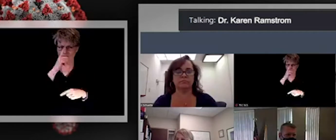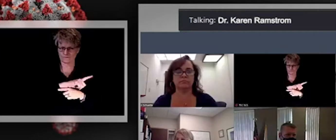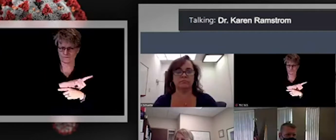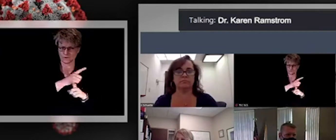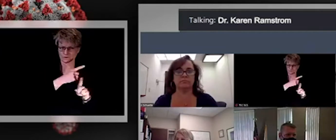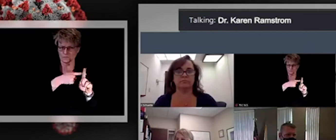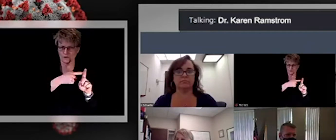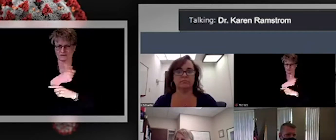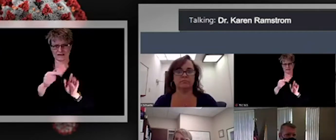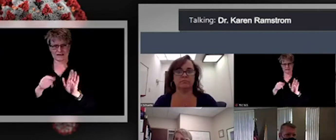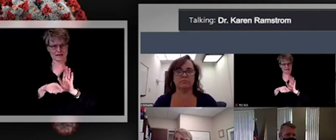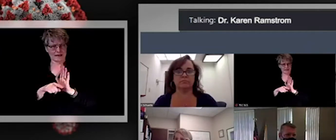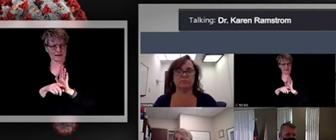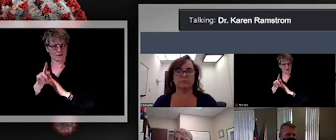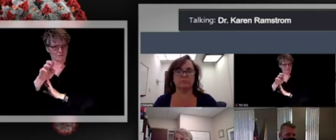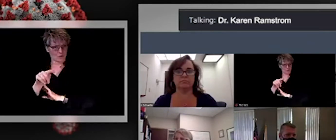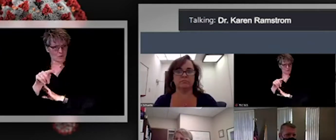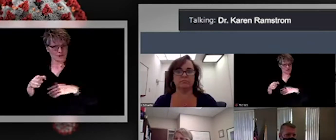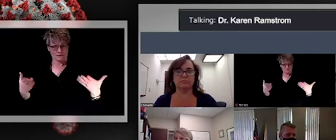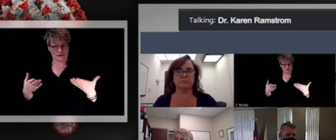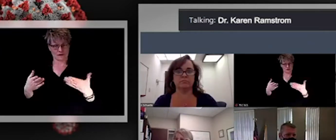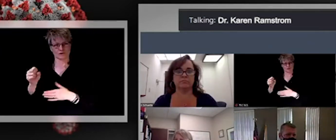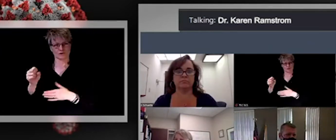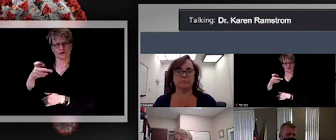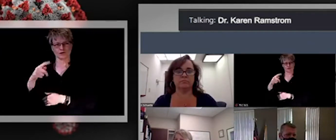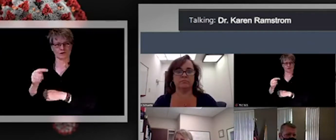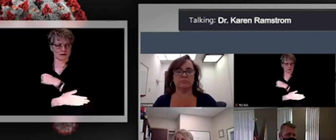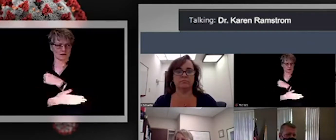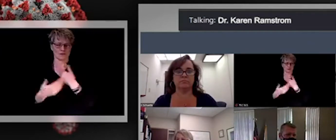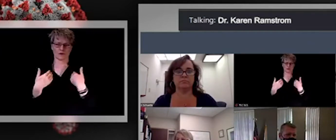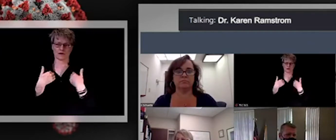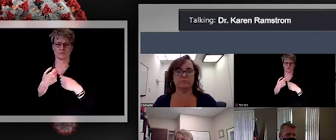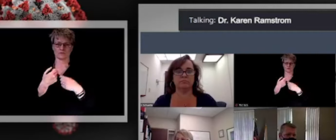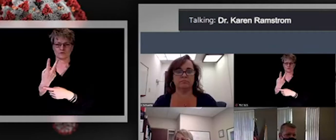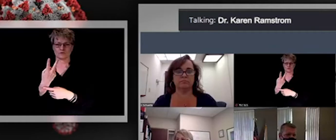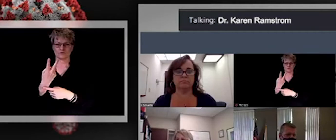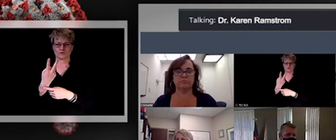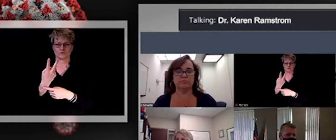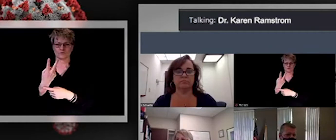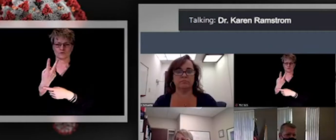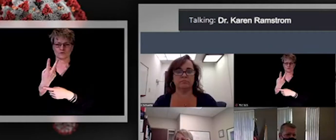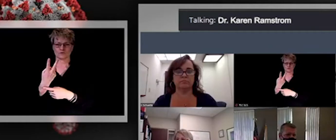county?” So, there's two FDA approved types of tests for diagnosing COVID-19, the molecular